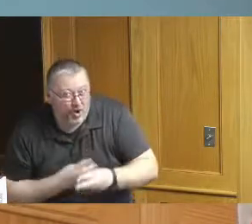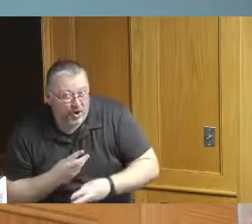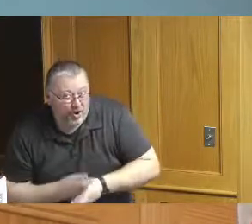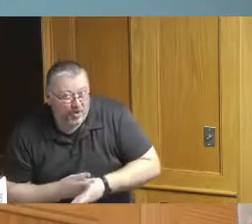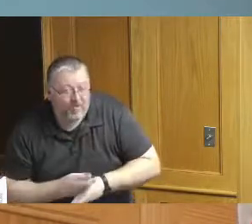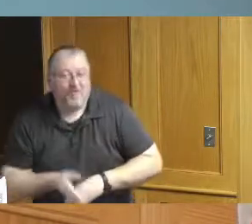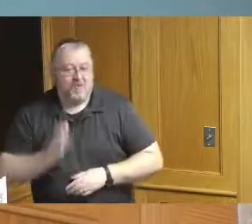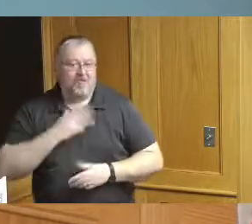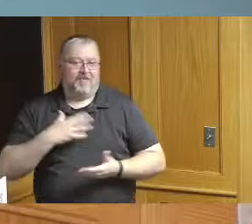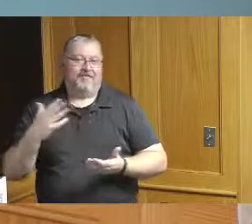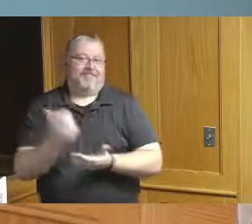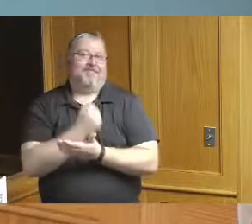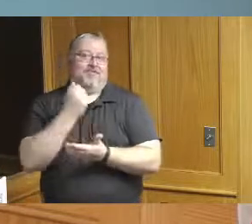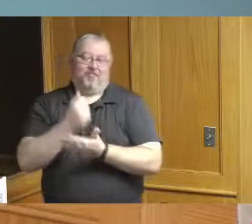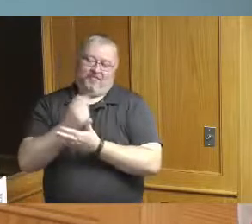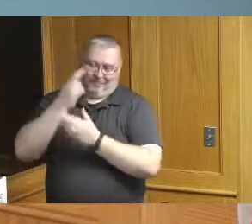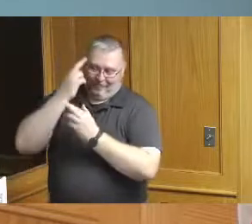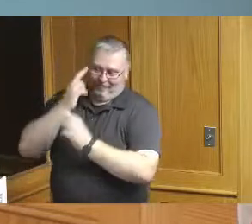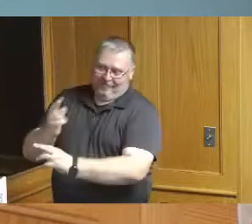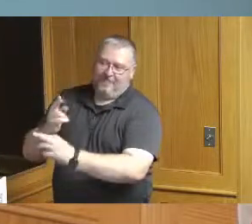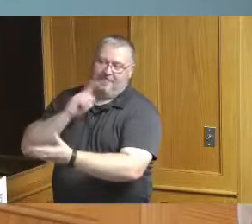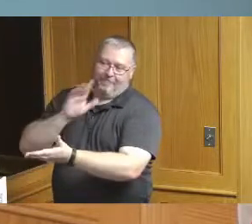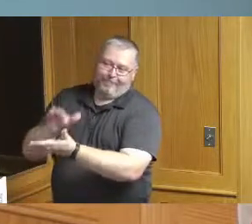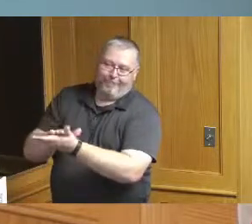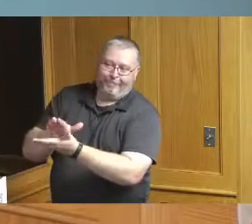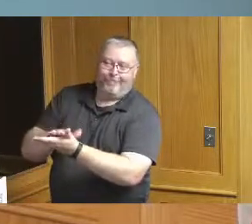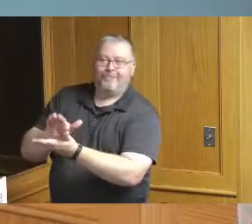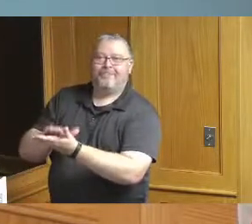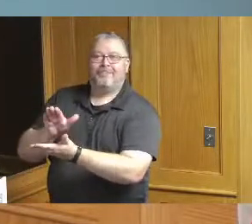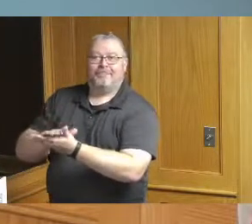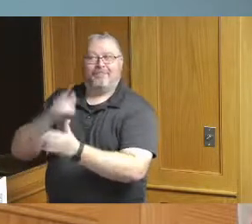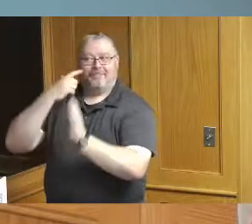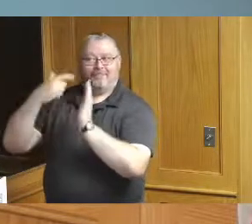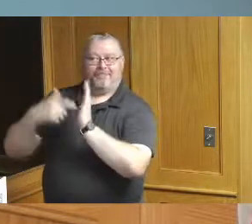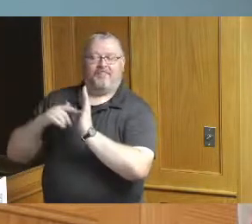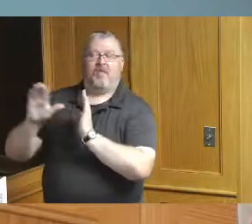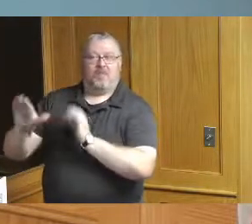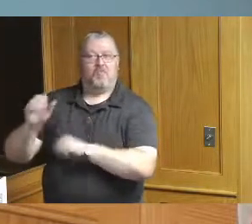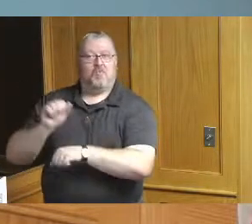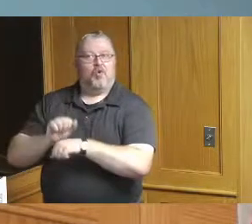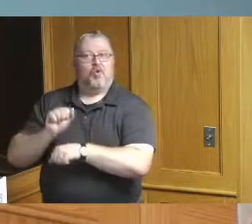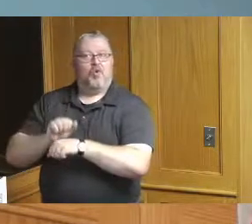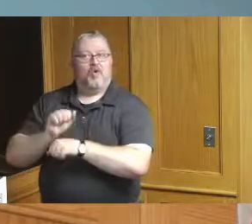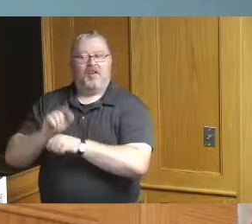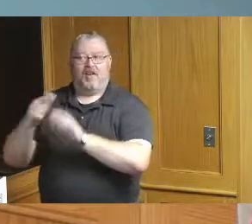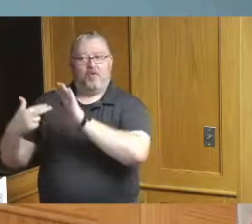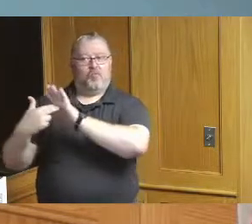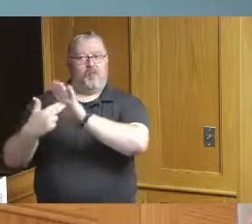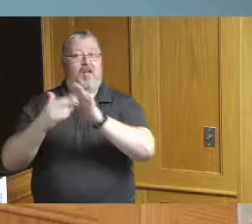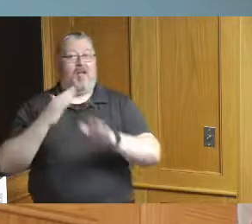are able to come down and recognize recognize him as he represented our country so thank you